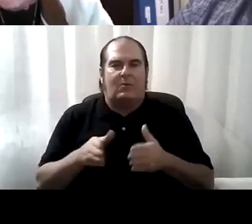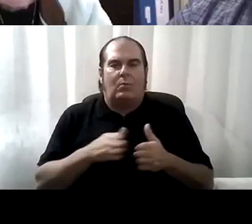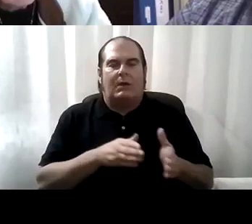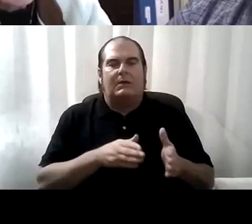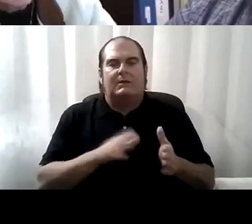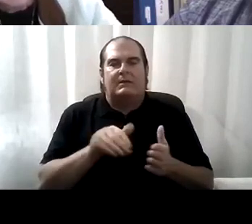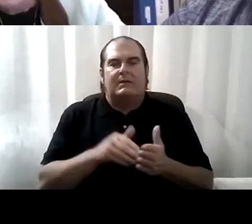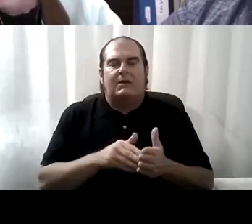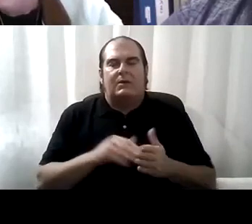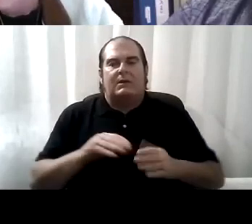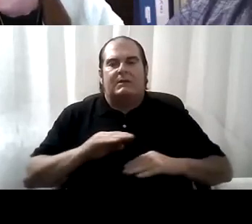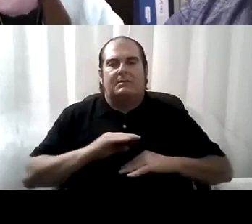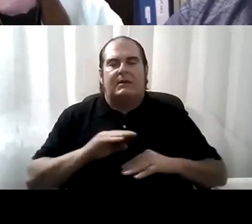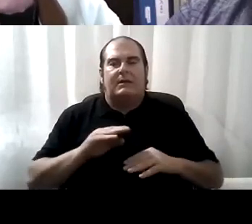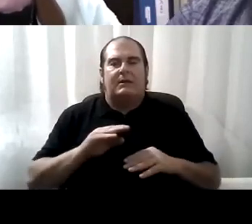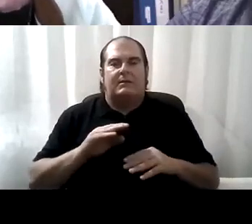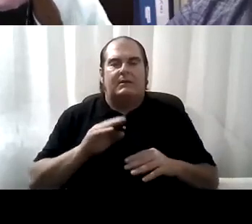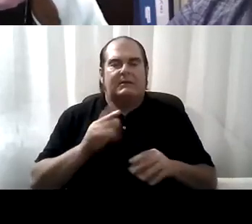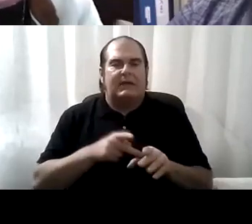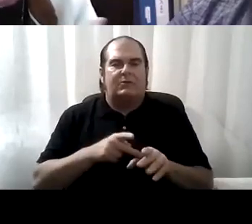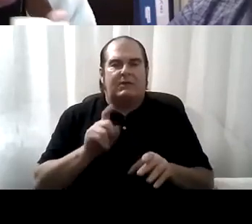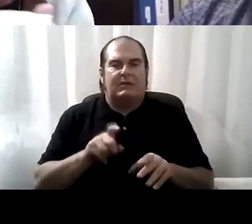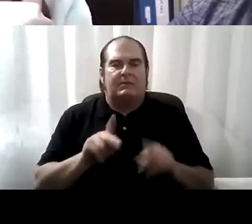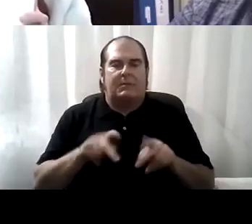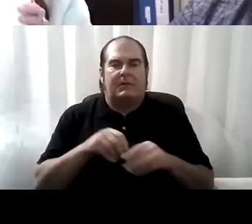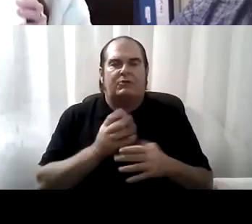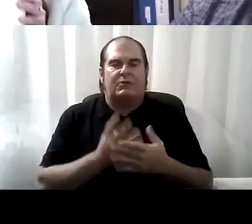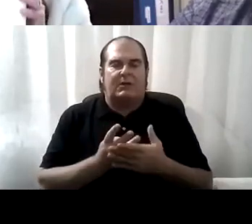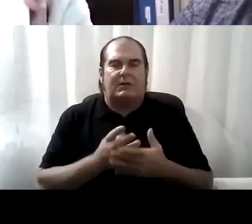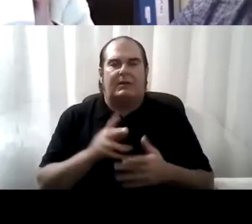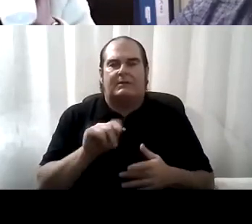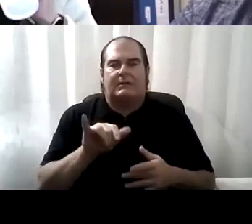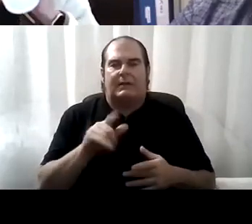needs of people incarcerated, in the Taylor county jail especially during this pandemic.